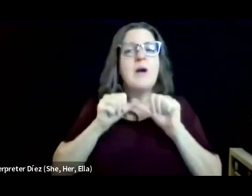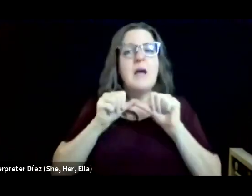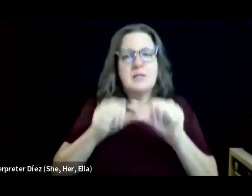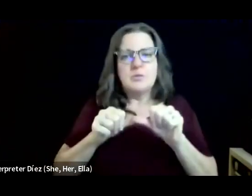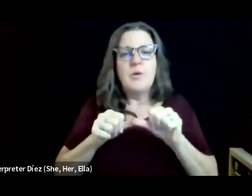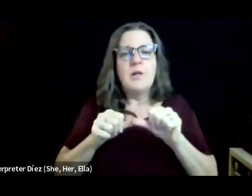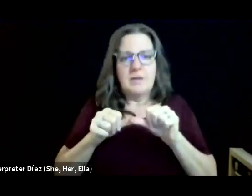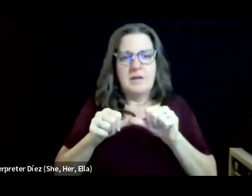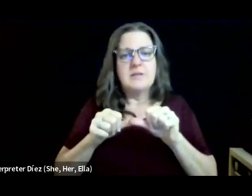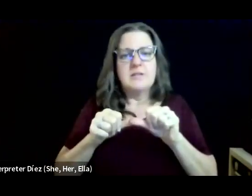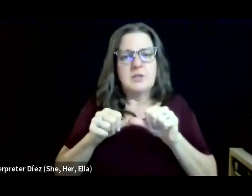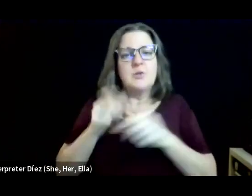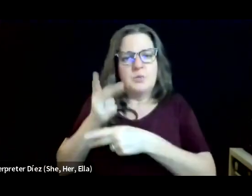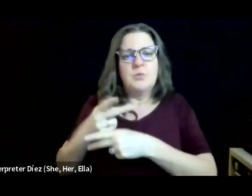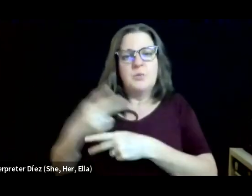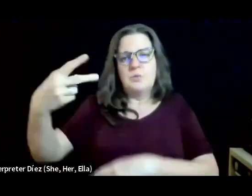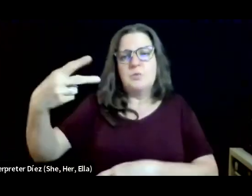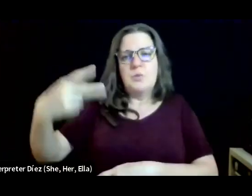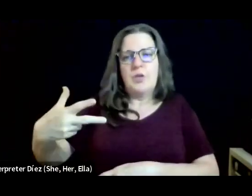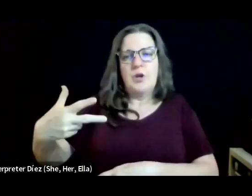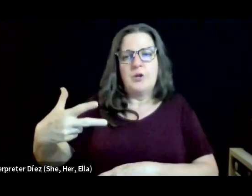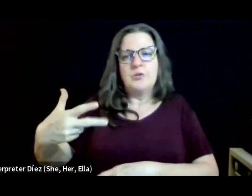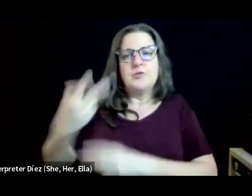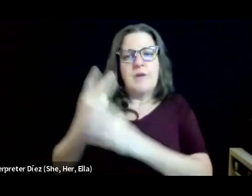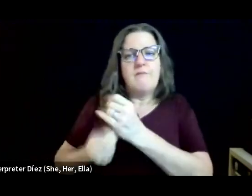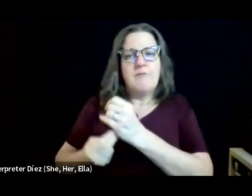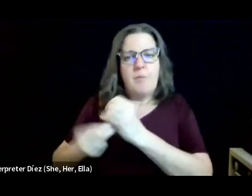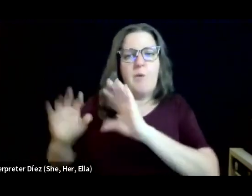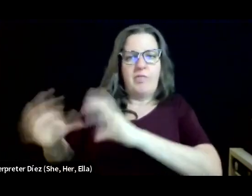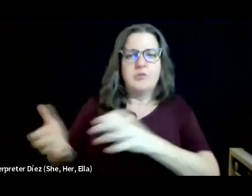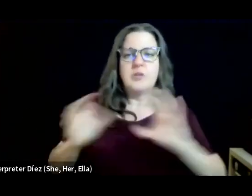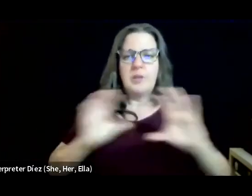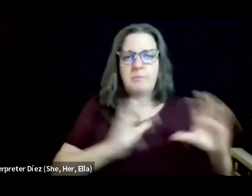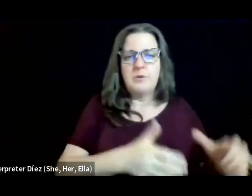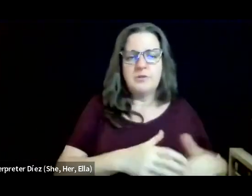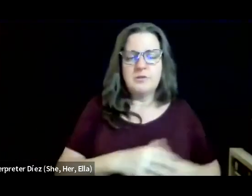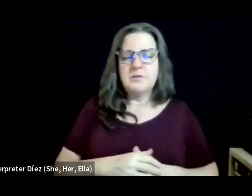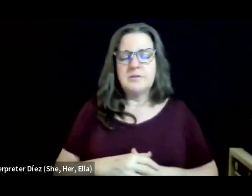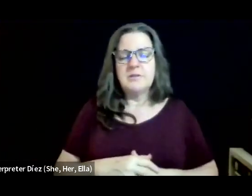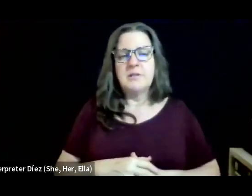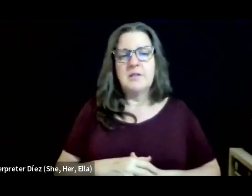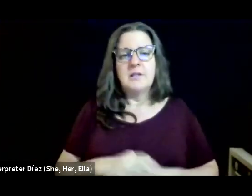two-thirds of, uh, both Chambers and be able to pass, uh,